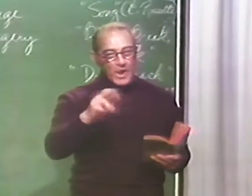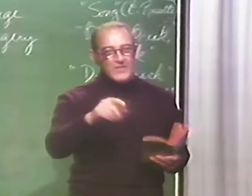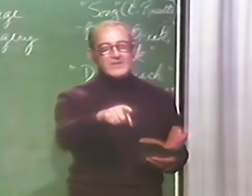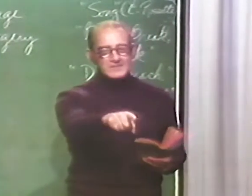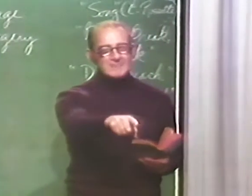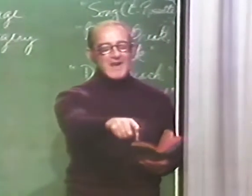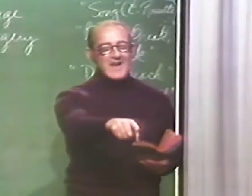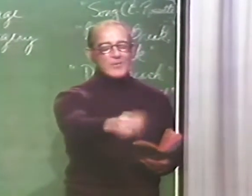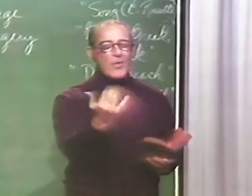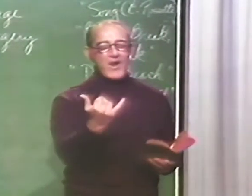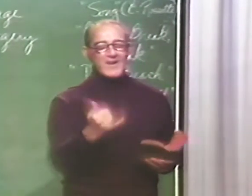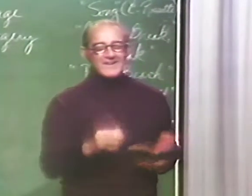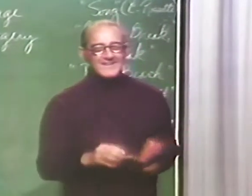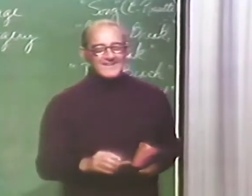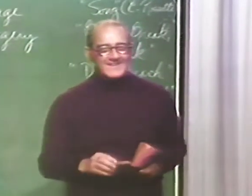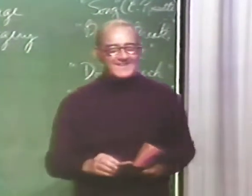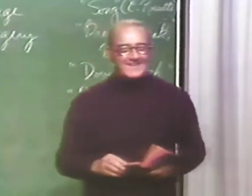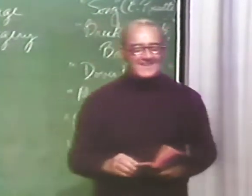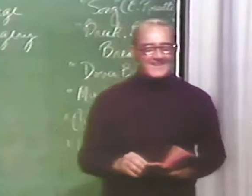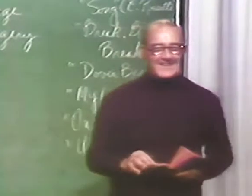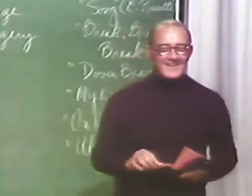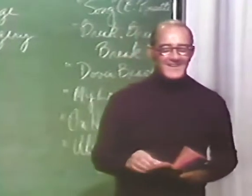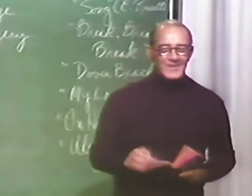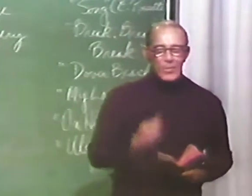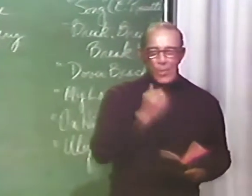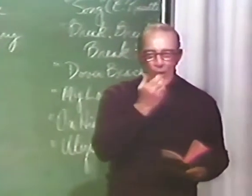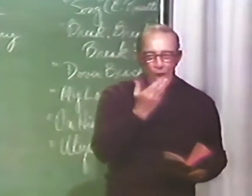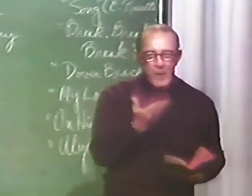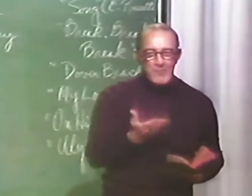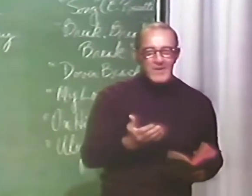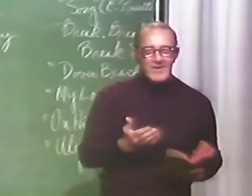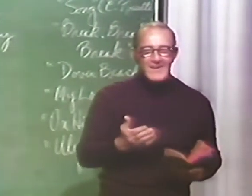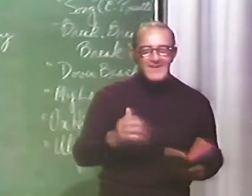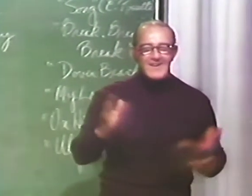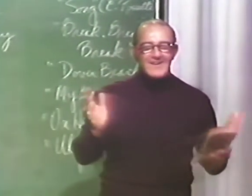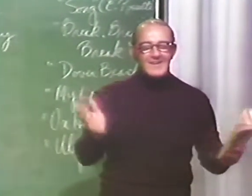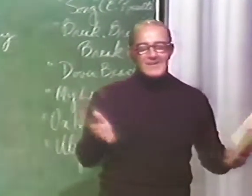AND BEAUTIFUL WEATHER. RIGHT. WHY? WARM. - WARM.